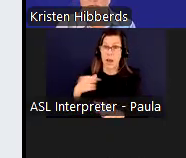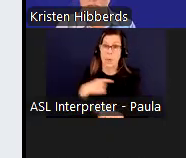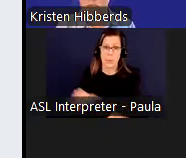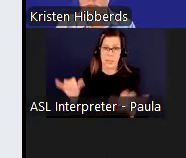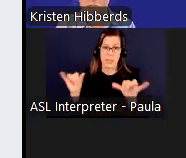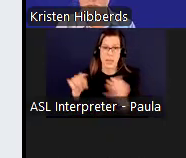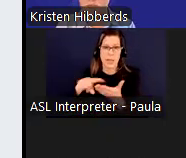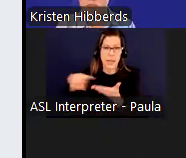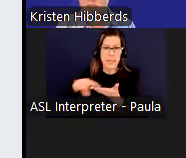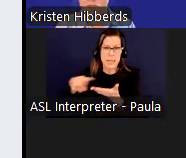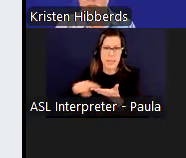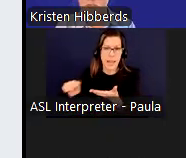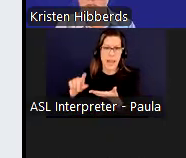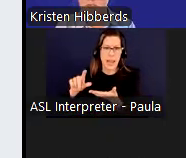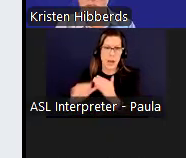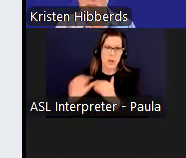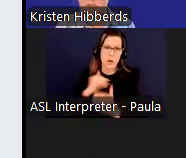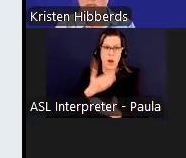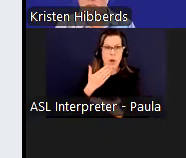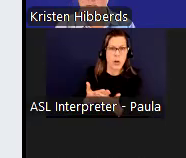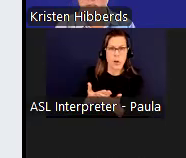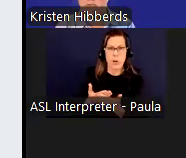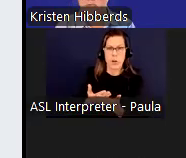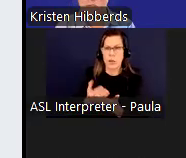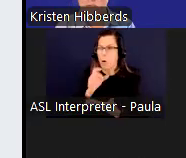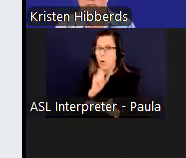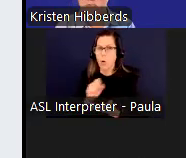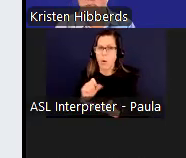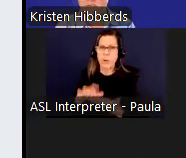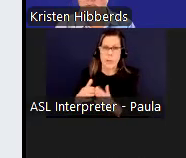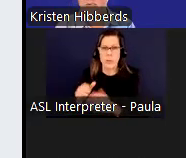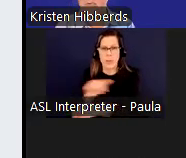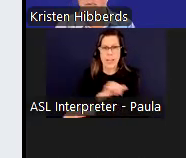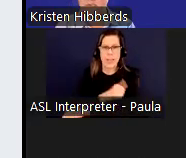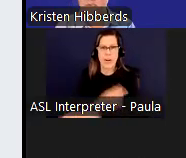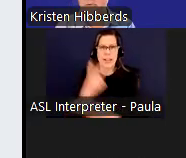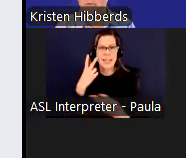investigate under our good old community authority and see what we could do. OK, thank you, John.